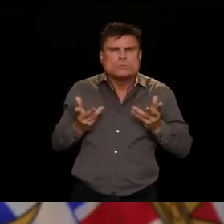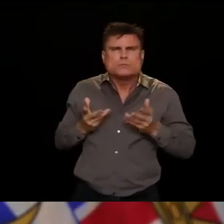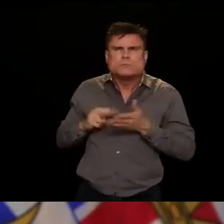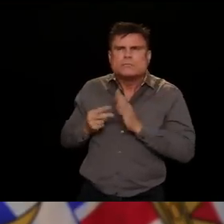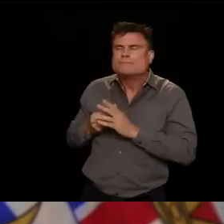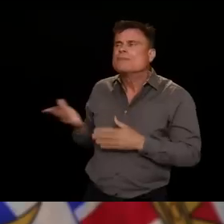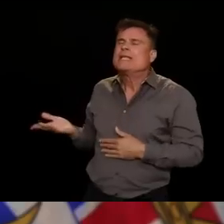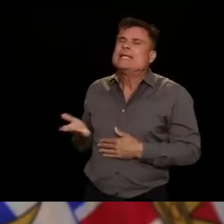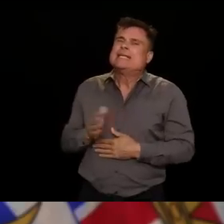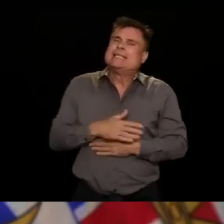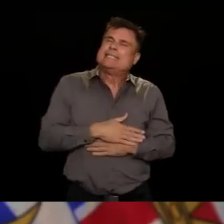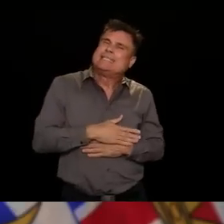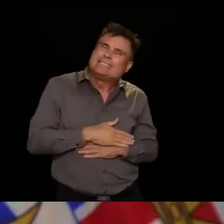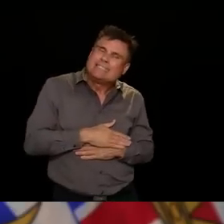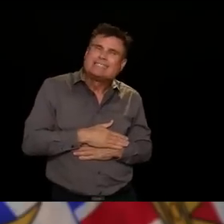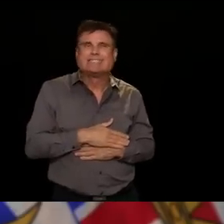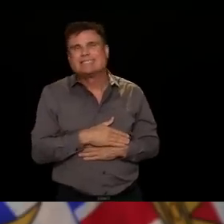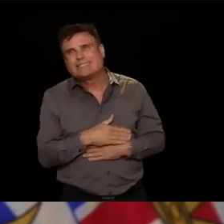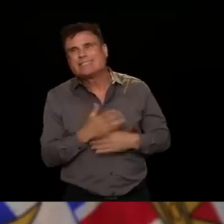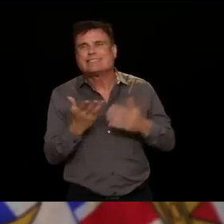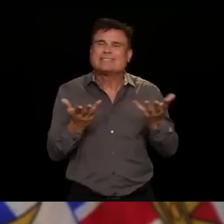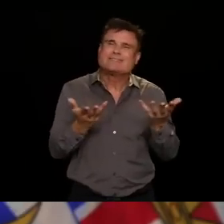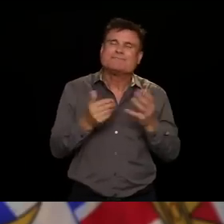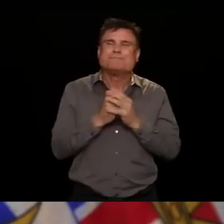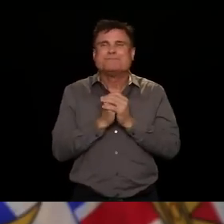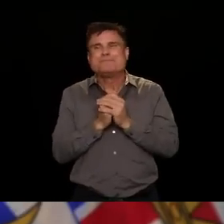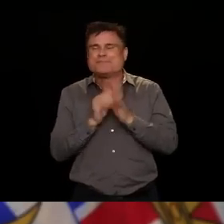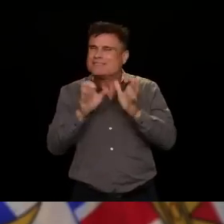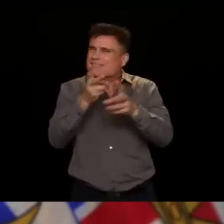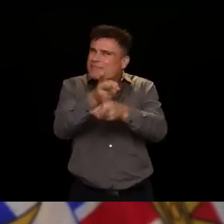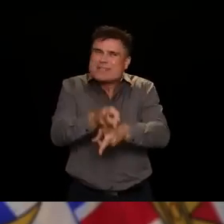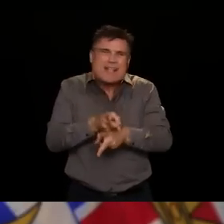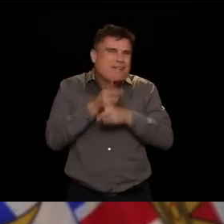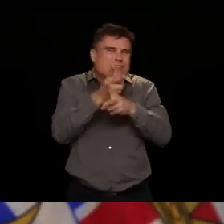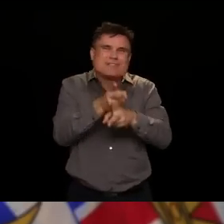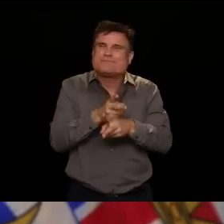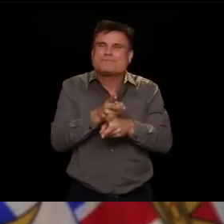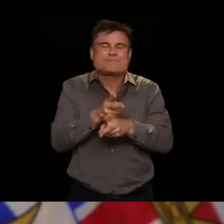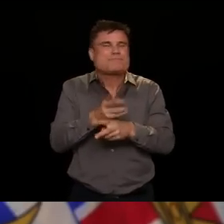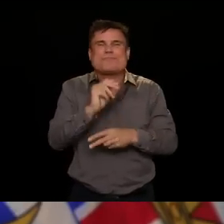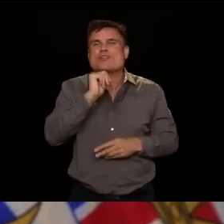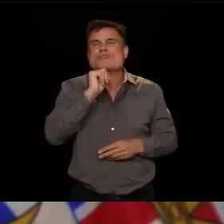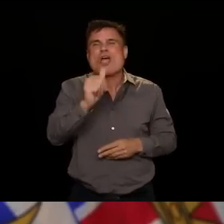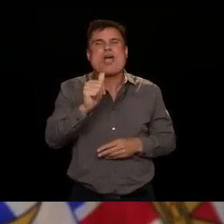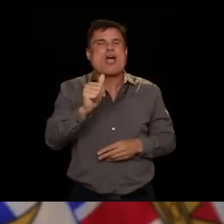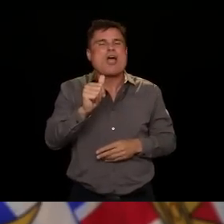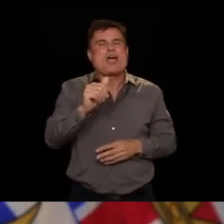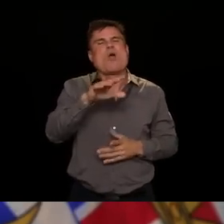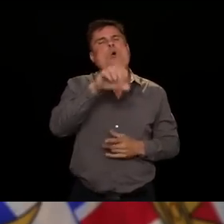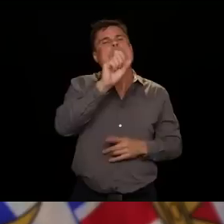we know a couple of things are happening, people will travel more so we will see more family.